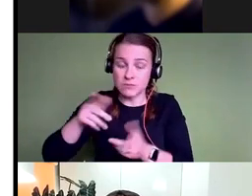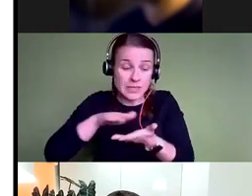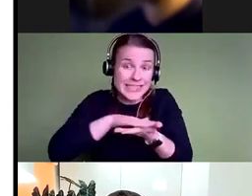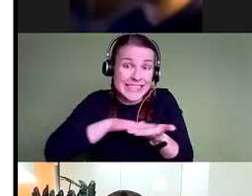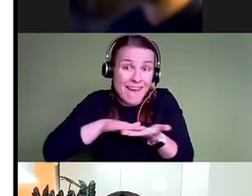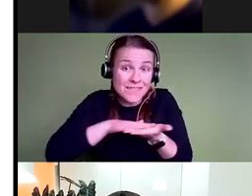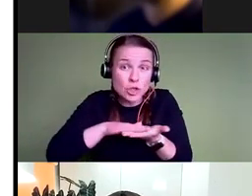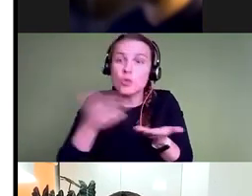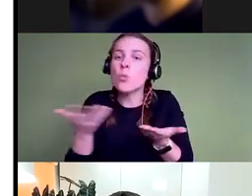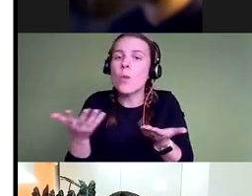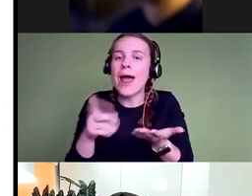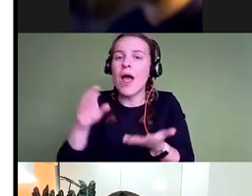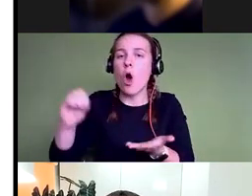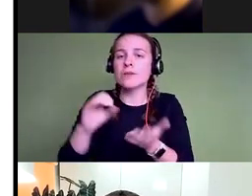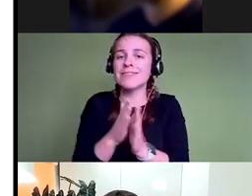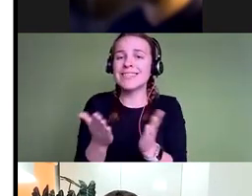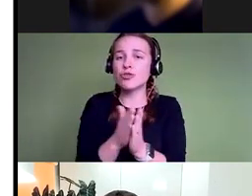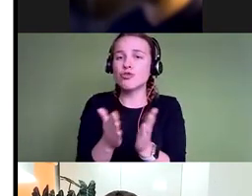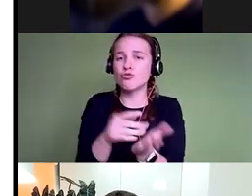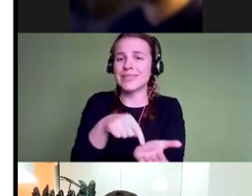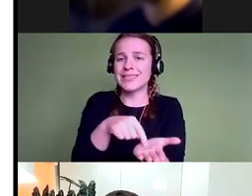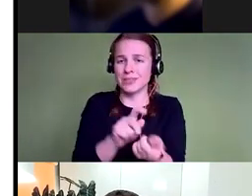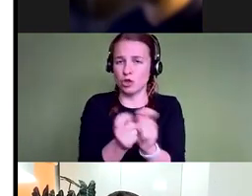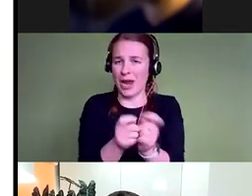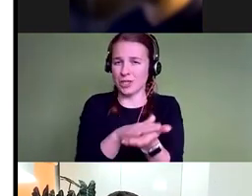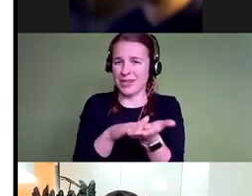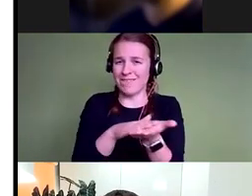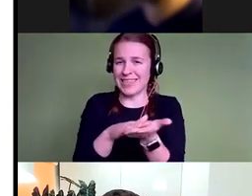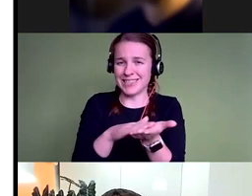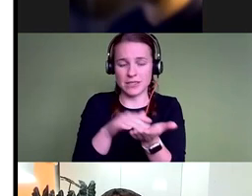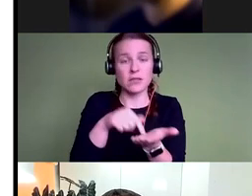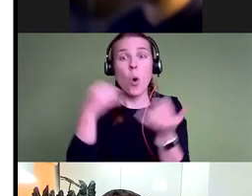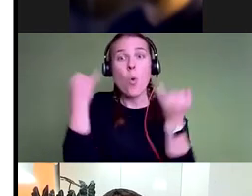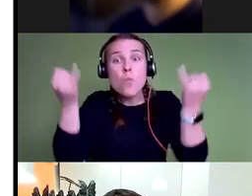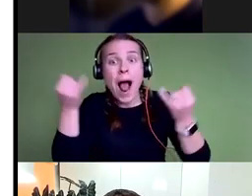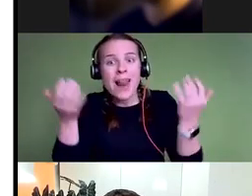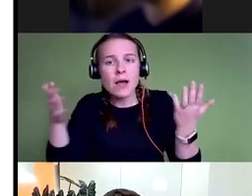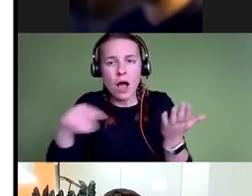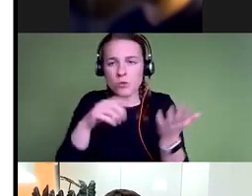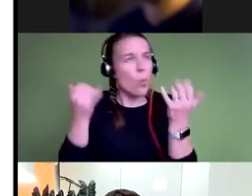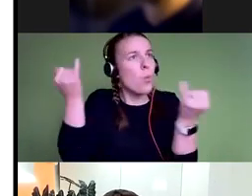outside of your back door, or a rolling estate, while manicured garden. Interestingly, following a UK legal